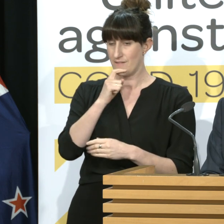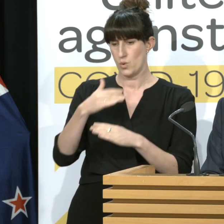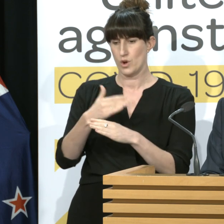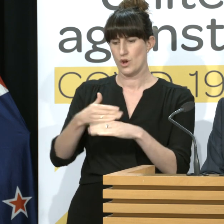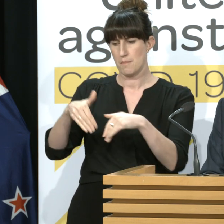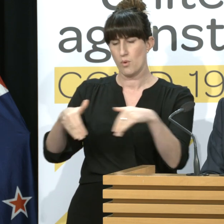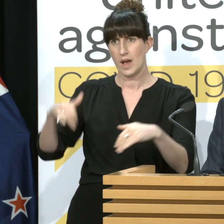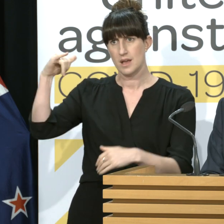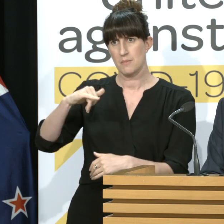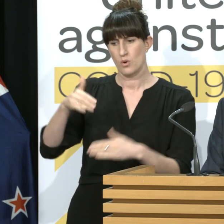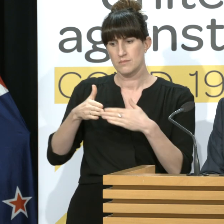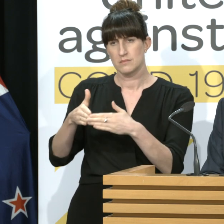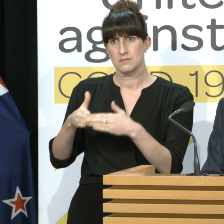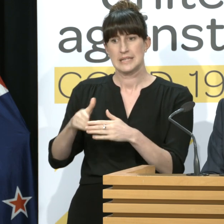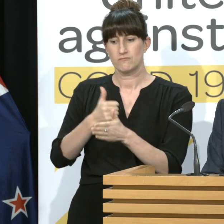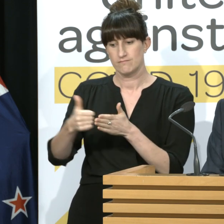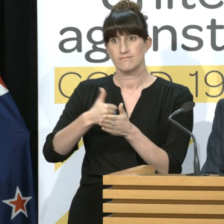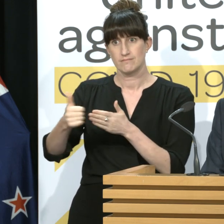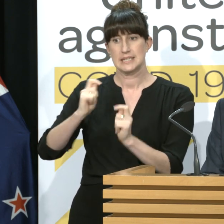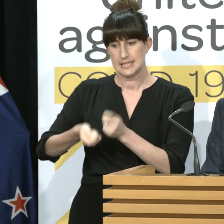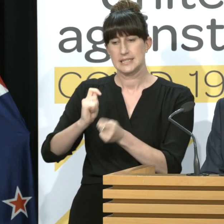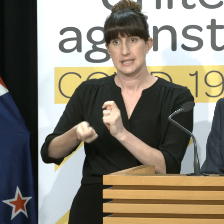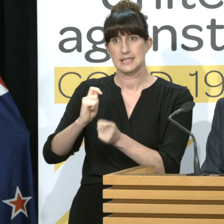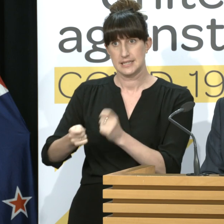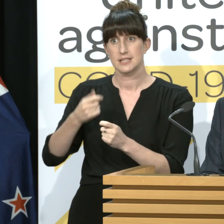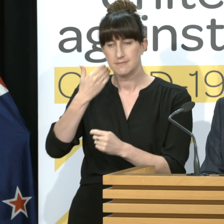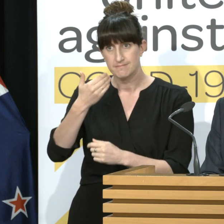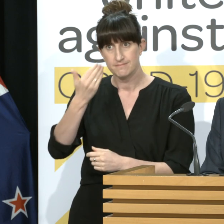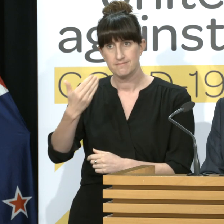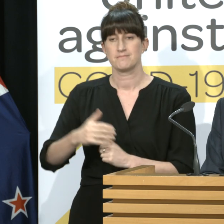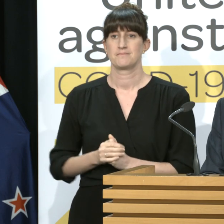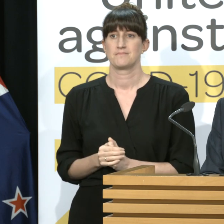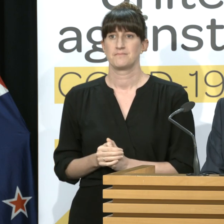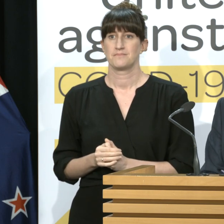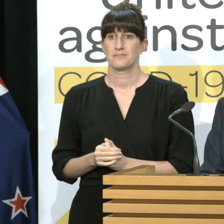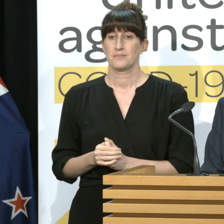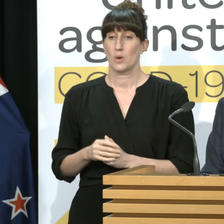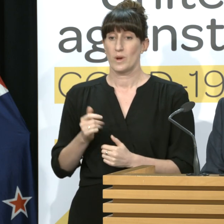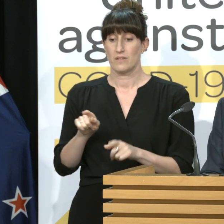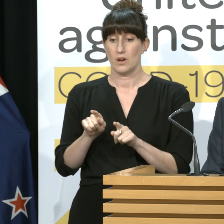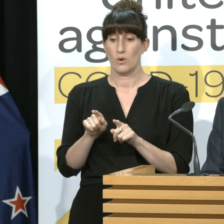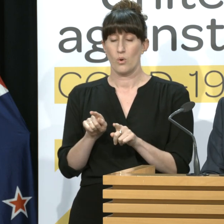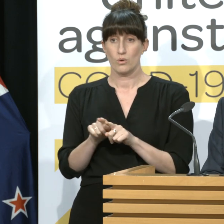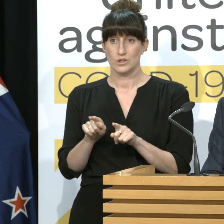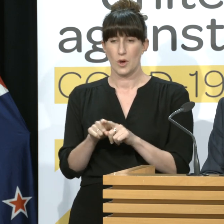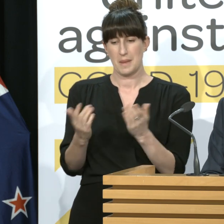in risky areas of the border where they could come into contact with the virus. And we've also been effectively balancing public health risk